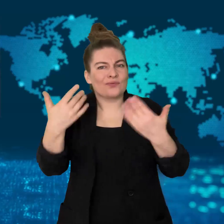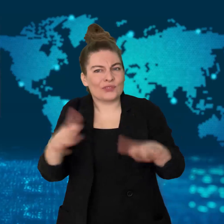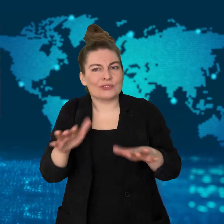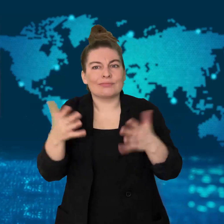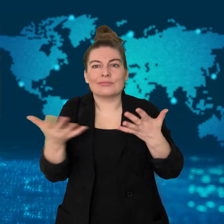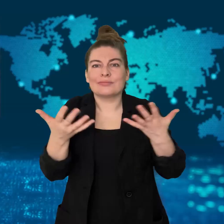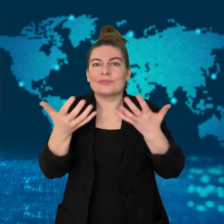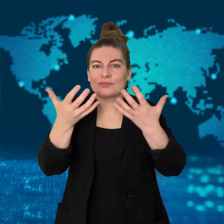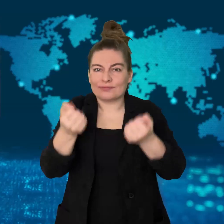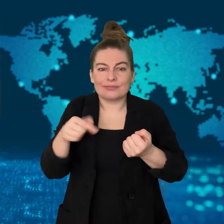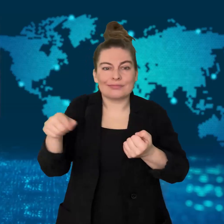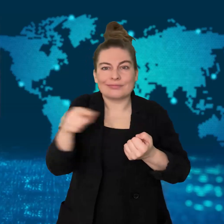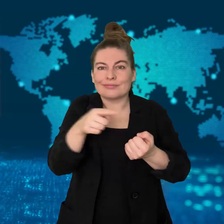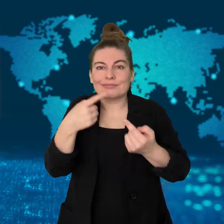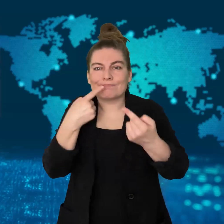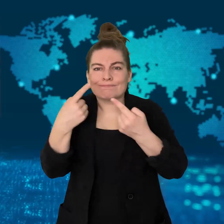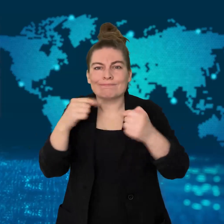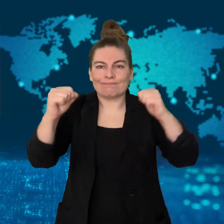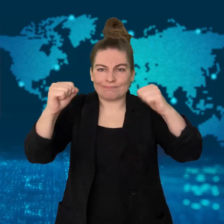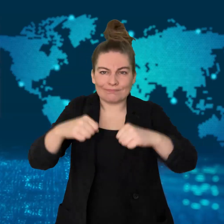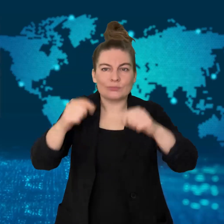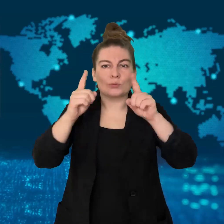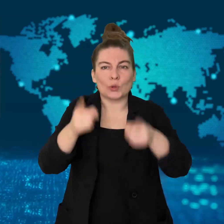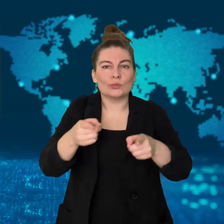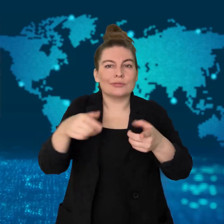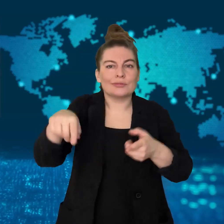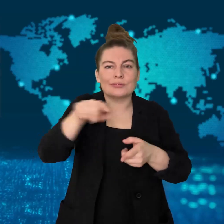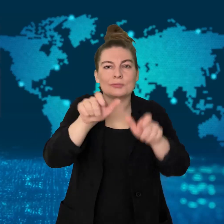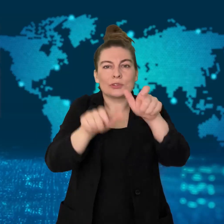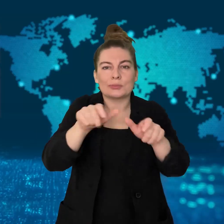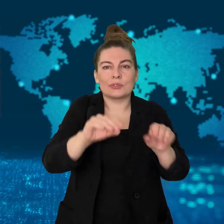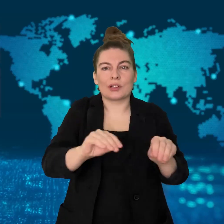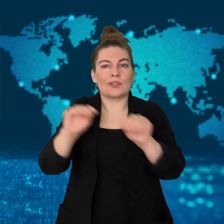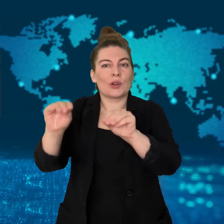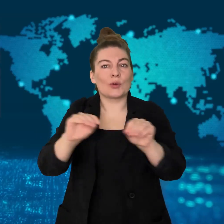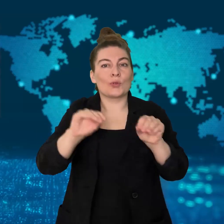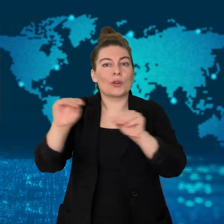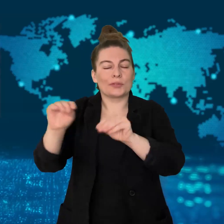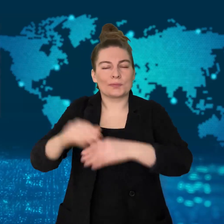an agreement between the two armies.